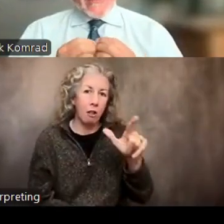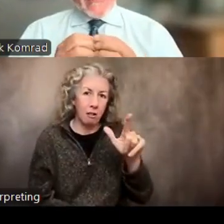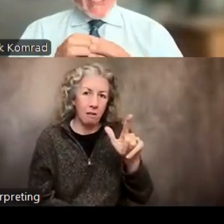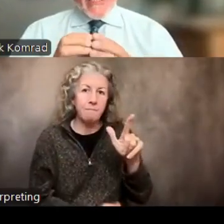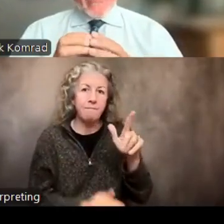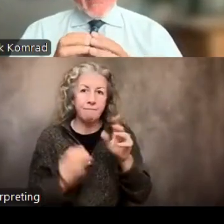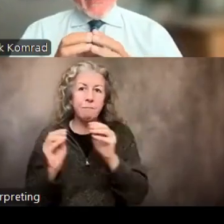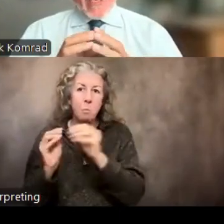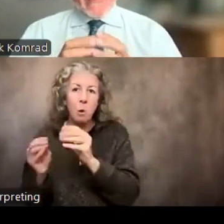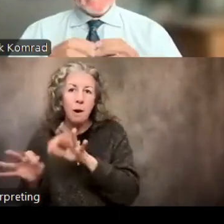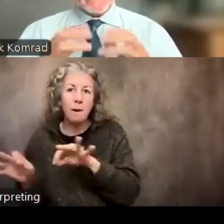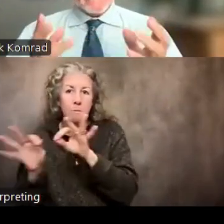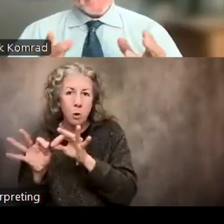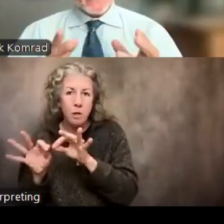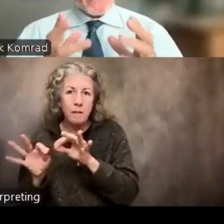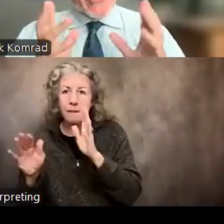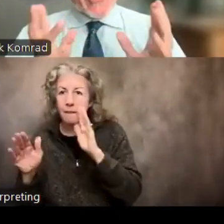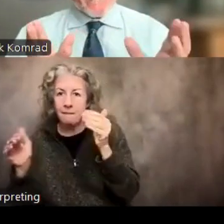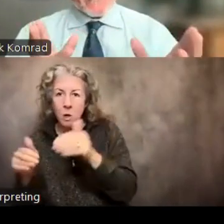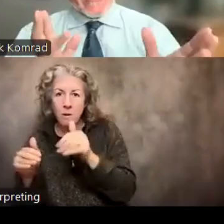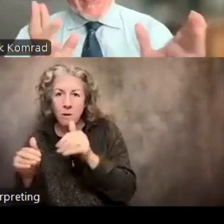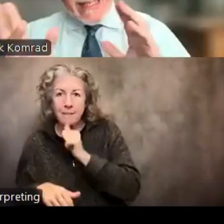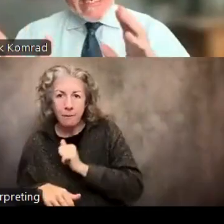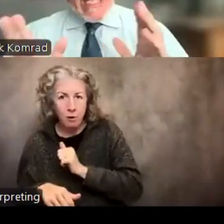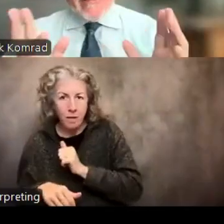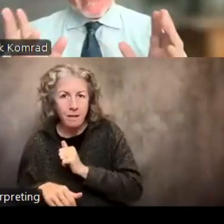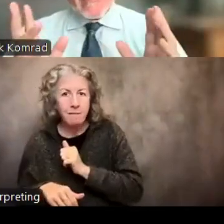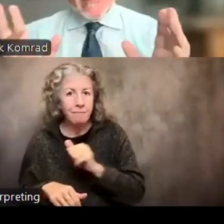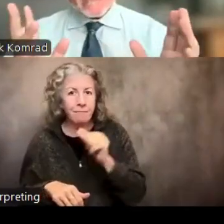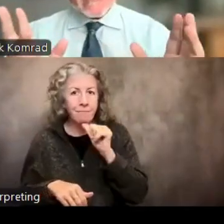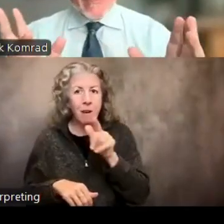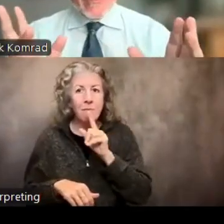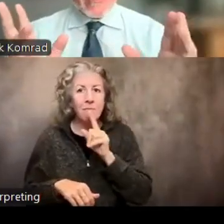entirely on dealing with suffering, not necessarily